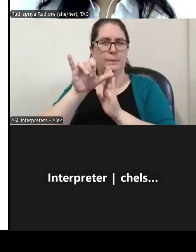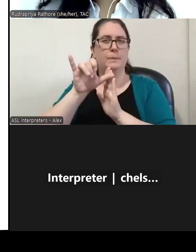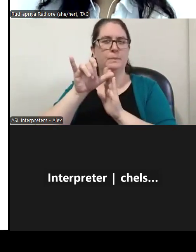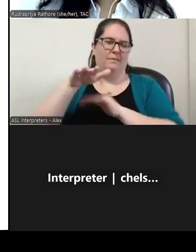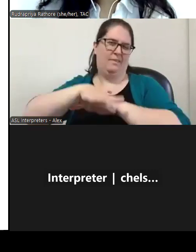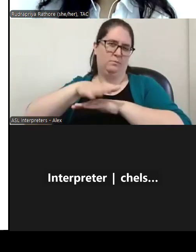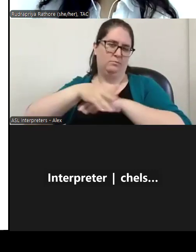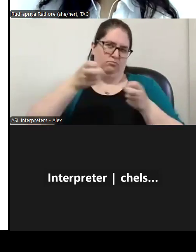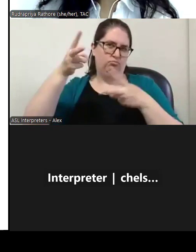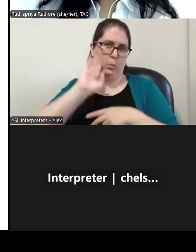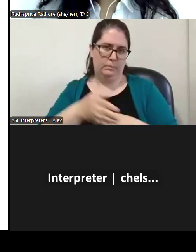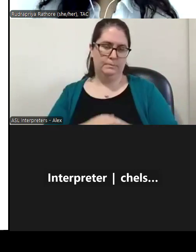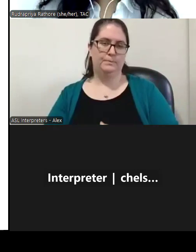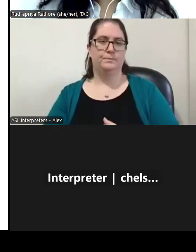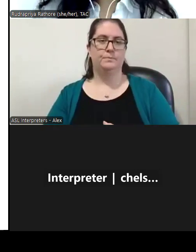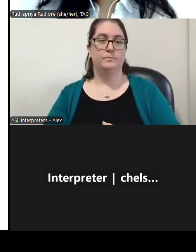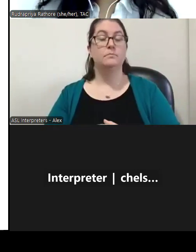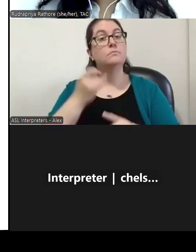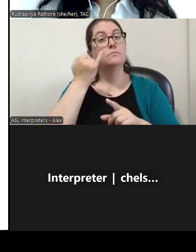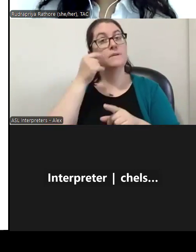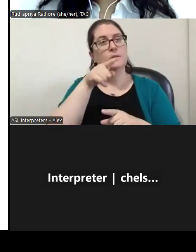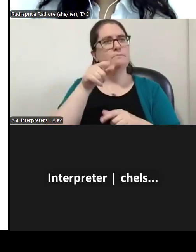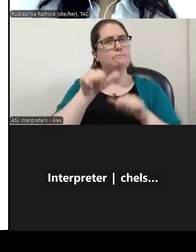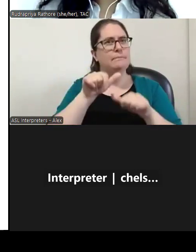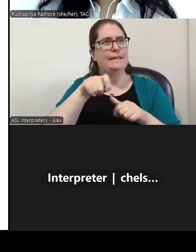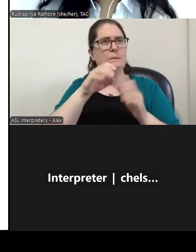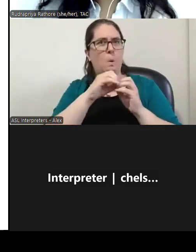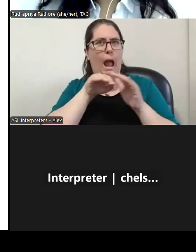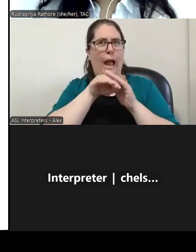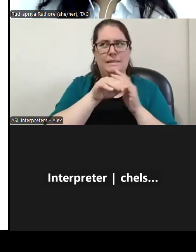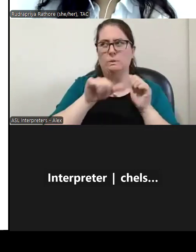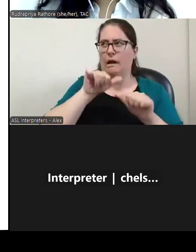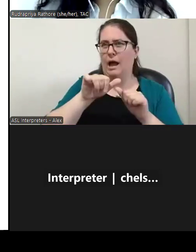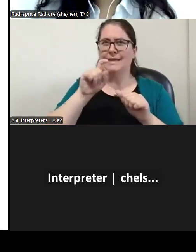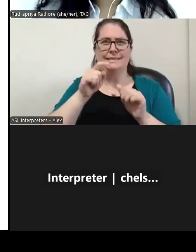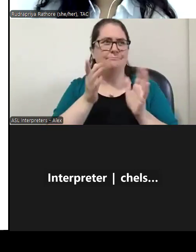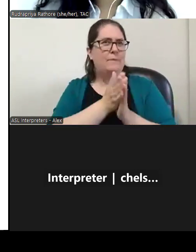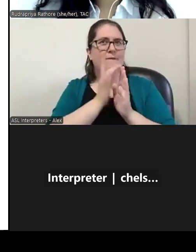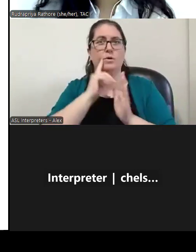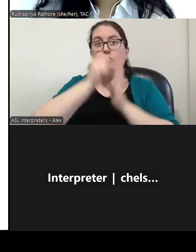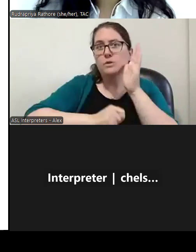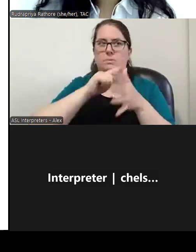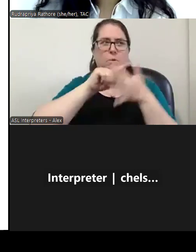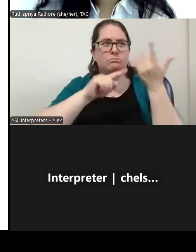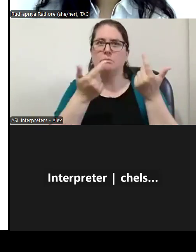as well if you have any other access needs or you want to request a transcript or anything further